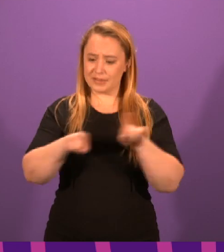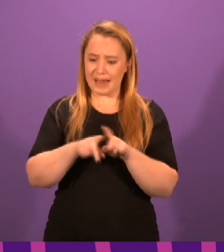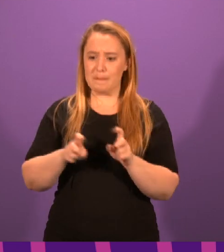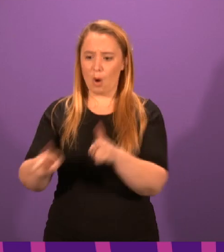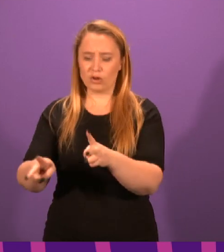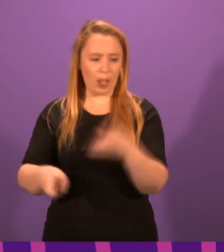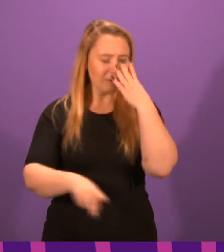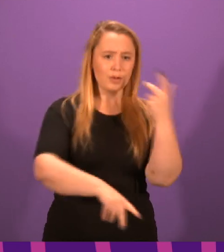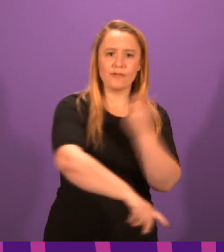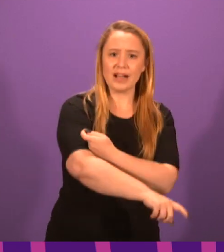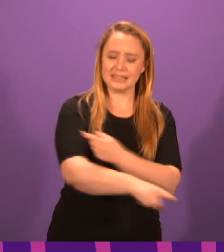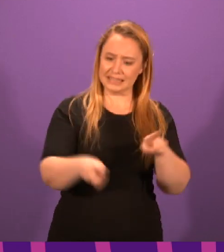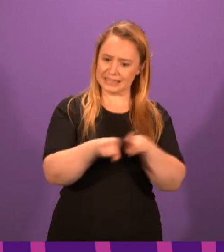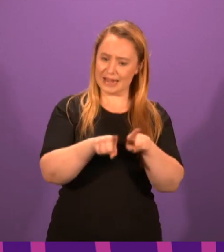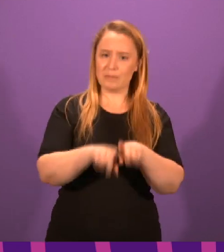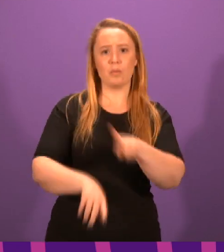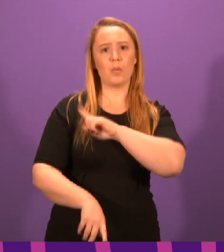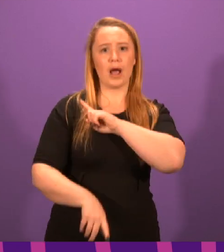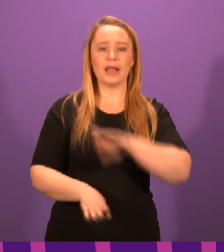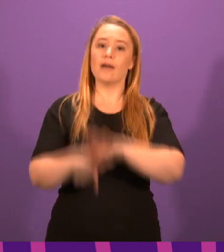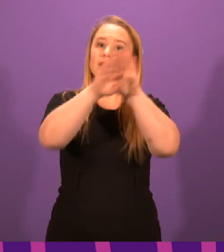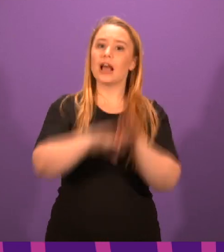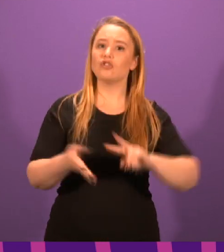as the flu vaccine programme—that is, a national plan with health board delivery?